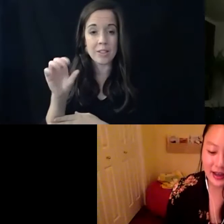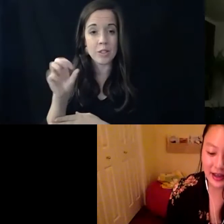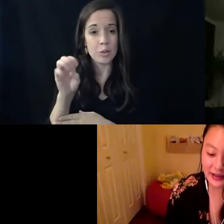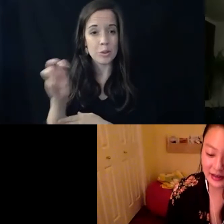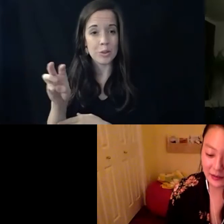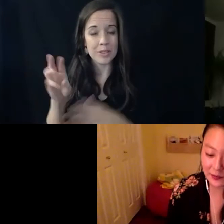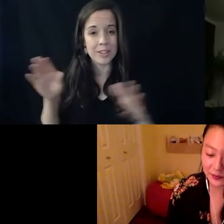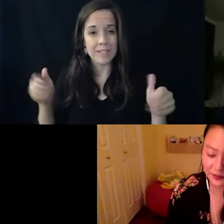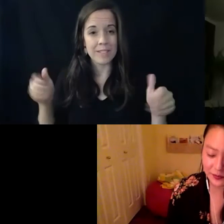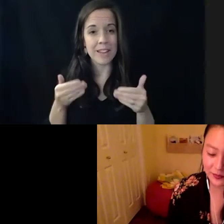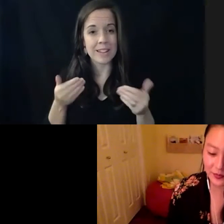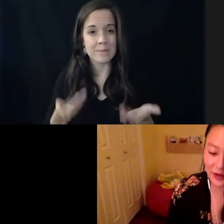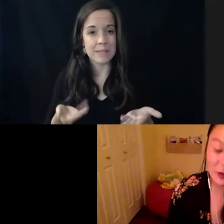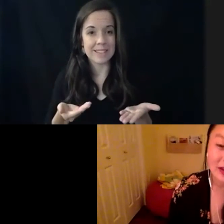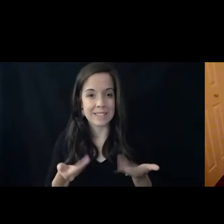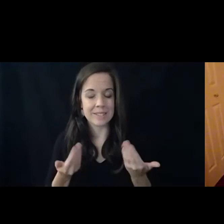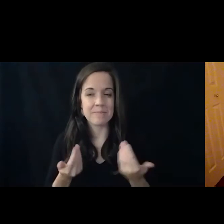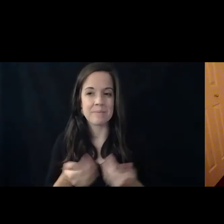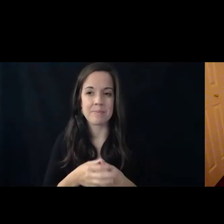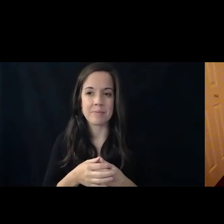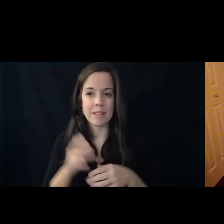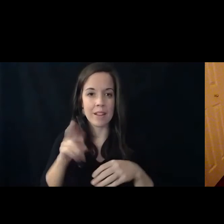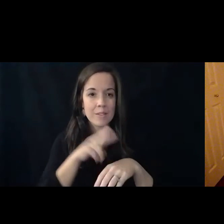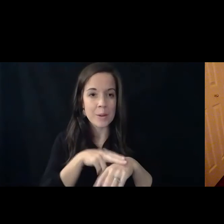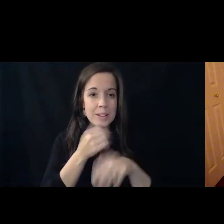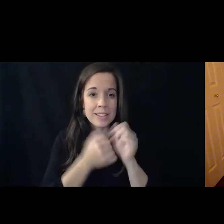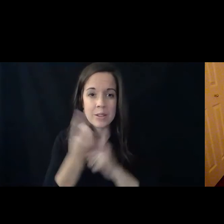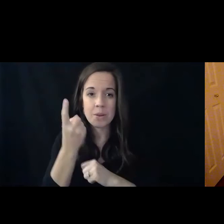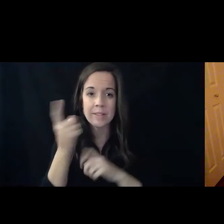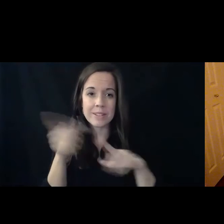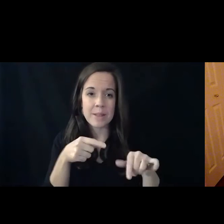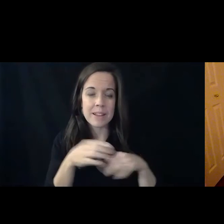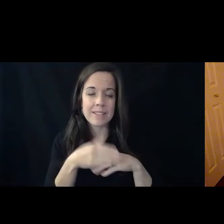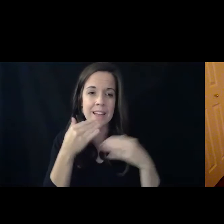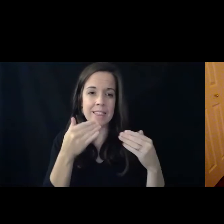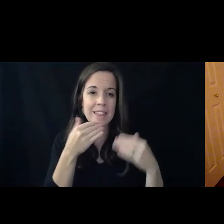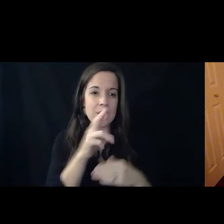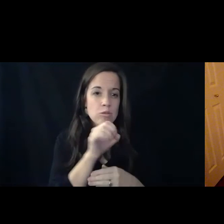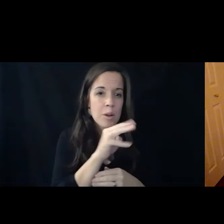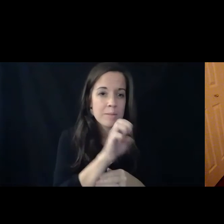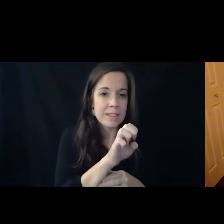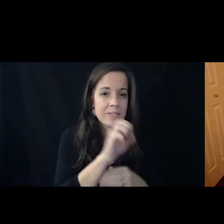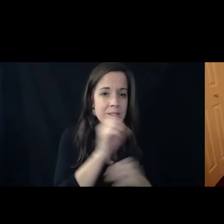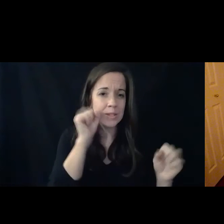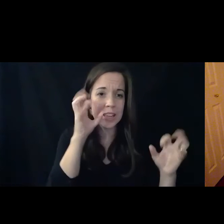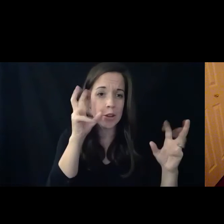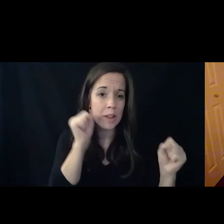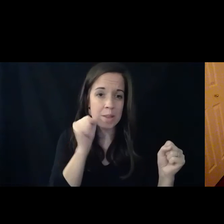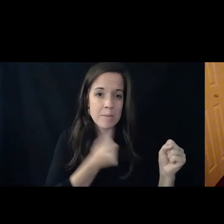and of course everybody for coming. Thank you Romie for those incredible poems, and I’m just